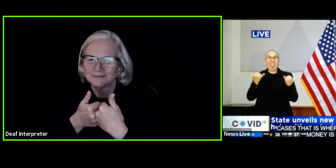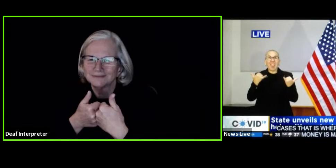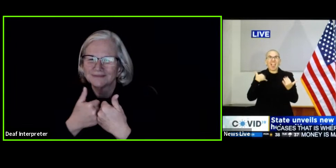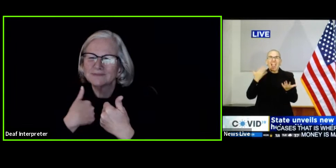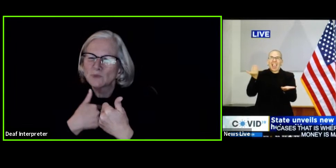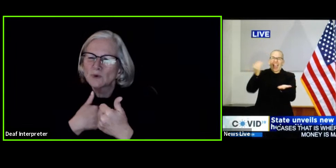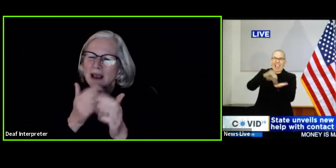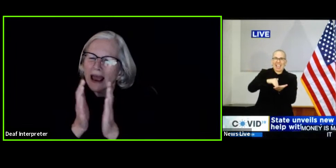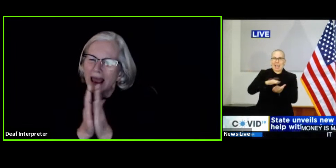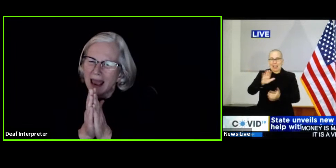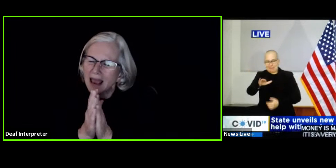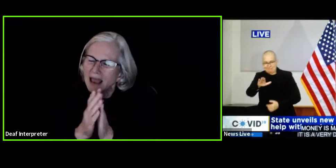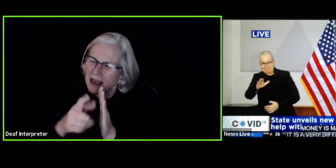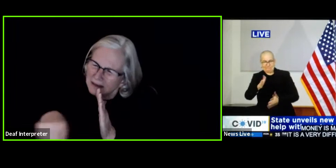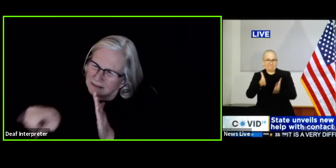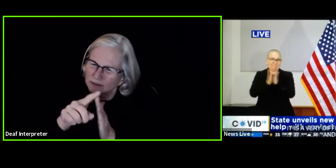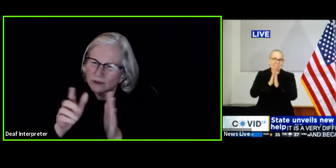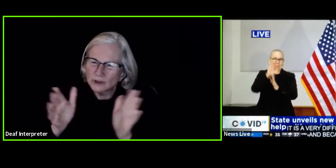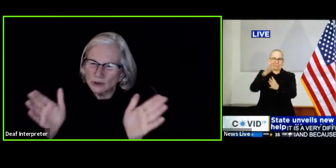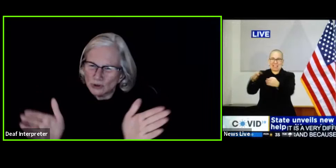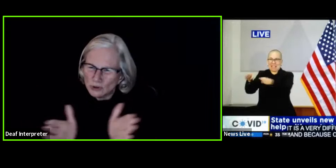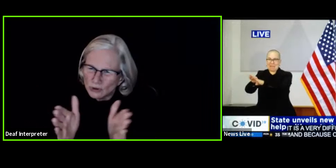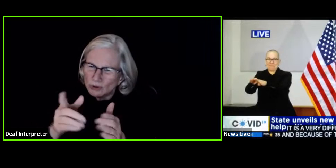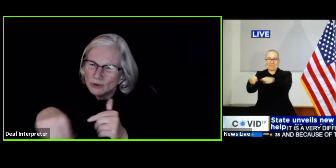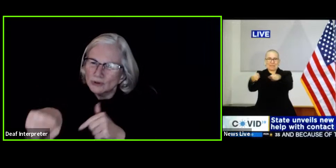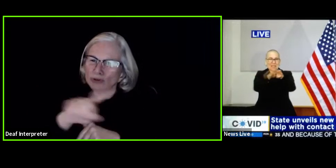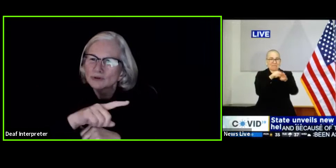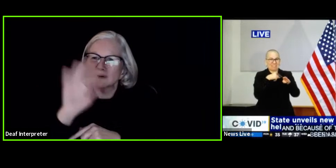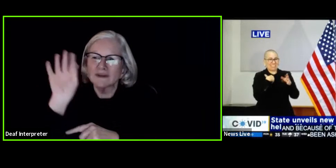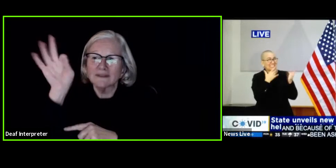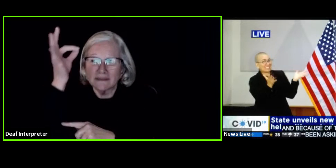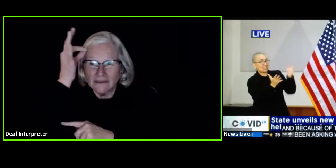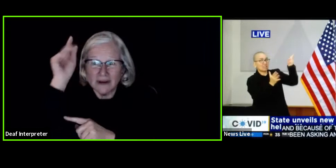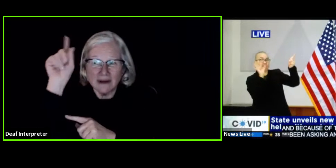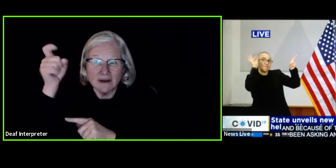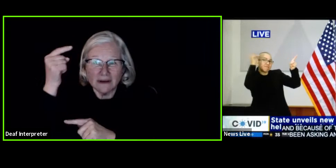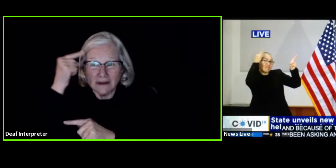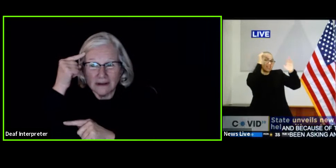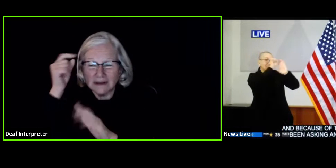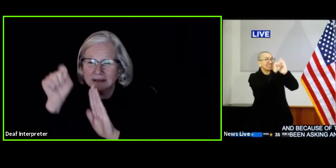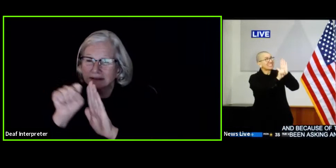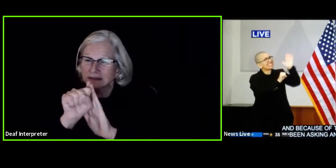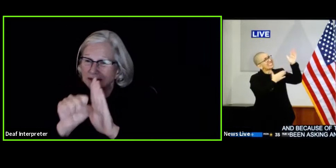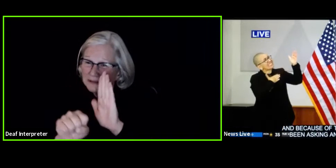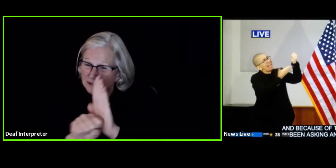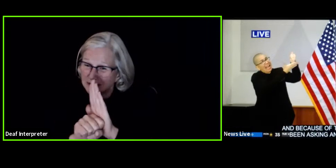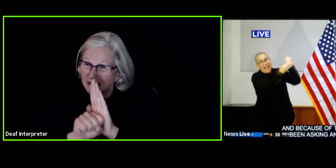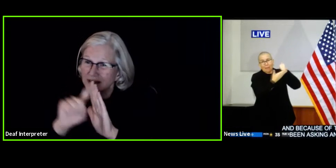STATE GOVERNMENT, NEED TO DO EVERYTHING WE CAN TO HELP MINNESOTA GAIT THAT. SO I'M PLEASED TO SAY THAT WE WORKED OVER